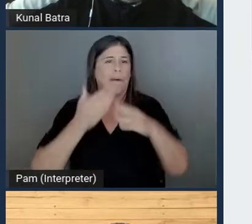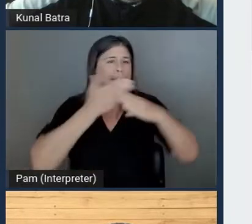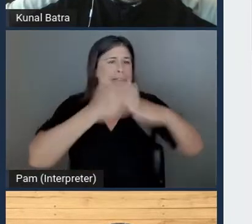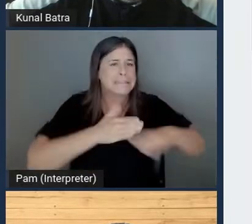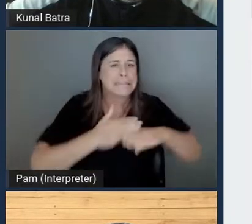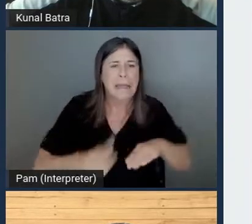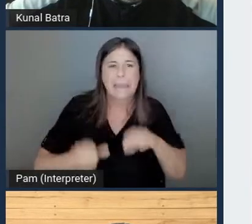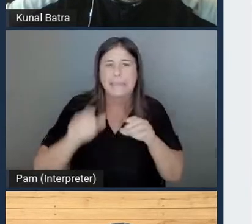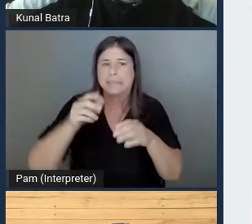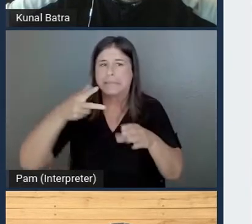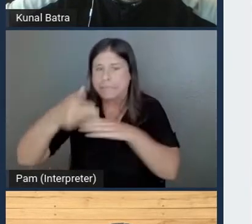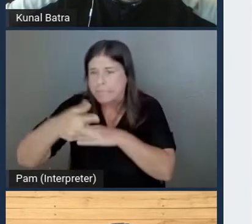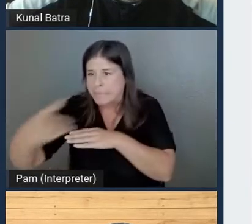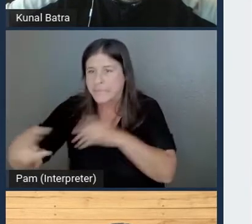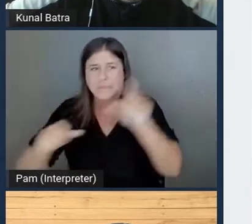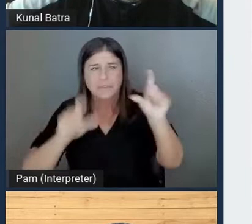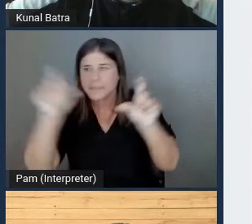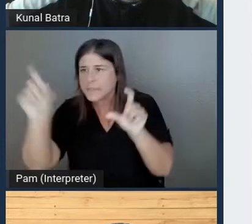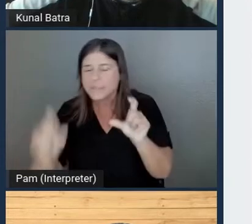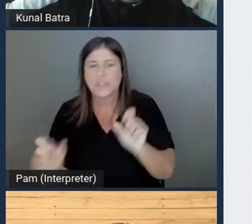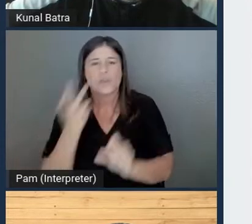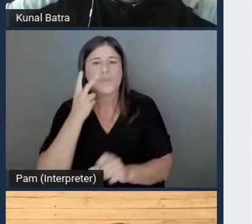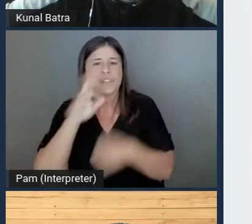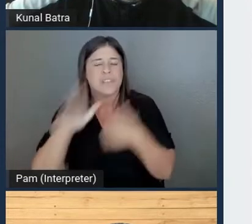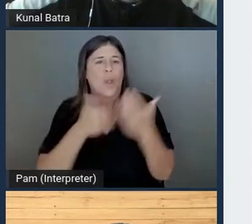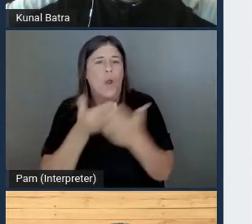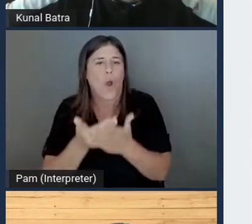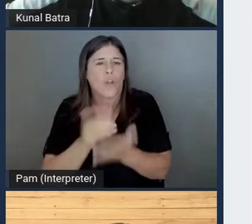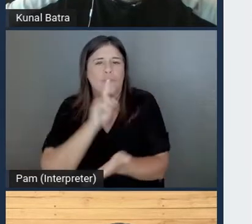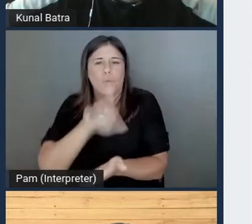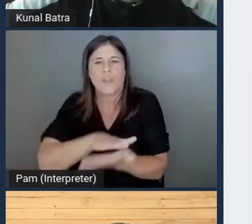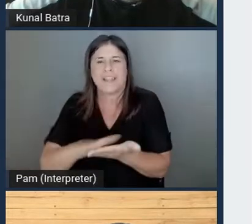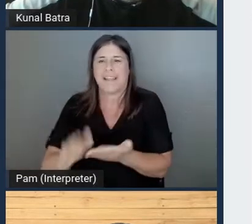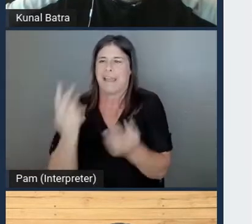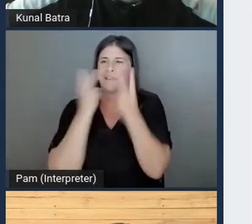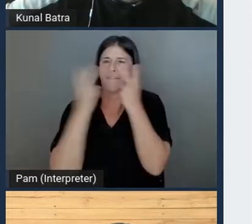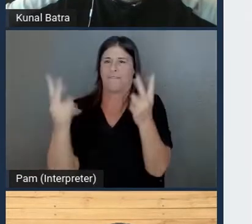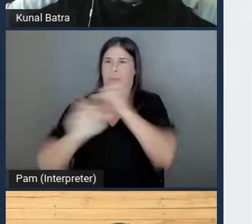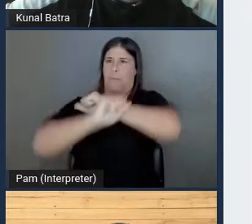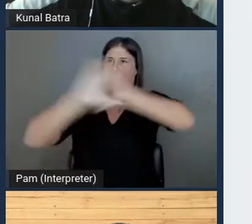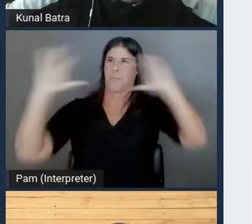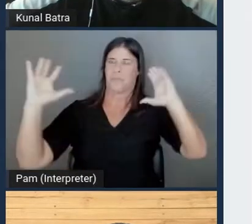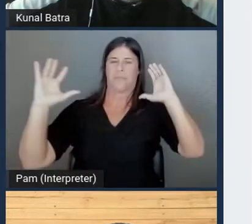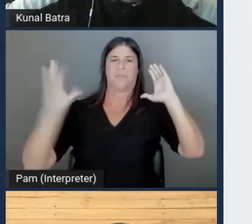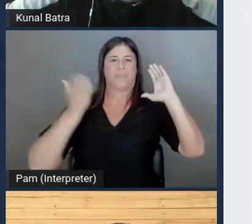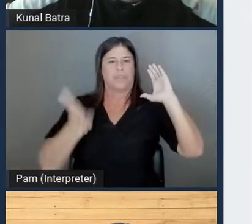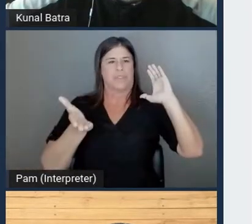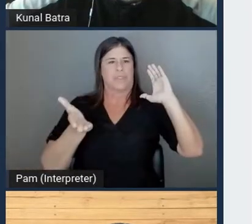You can see all of the nice visualization that narrates your story.